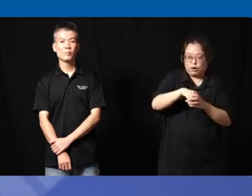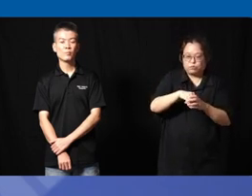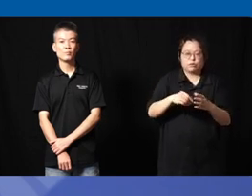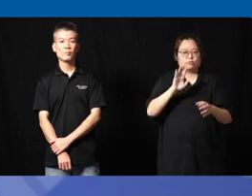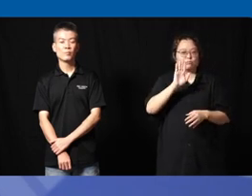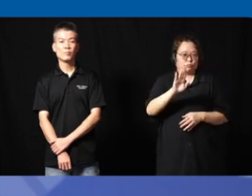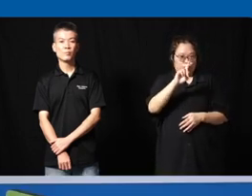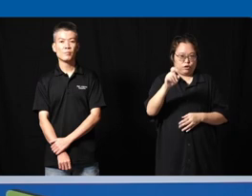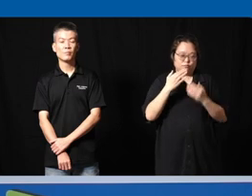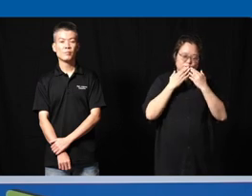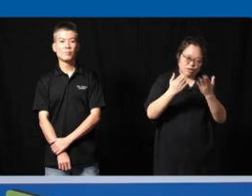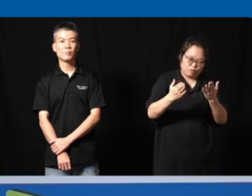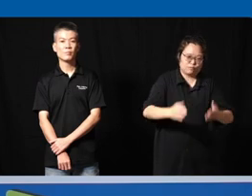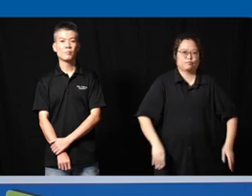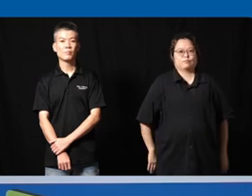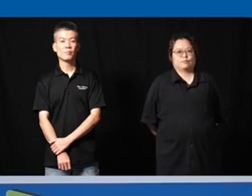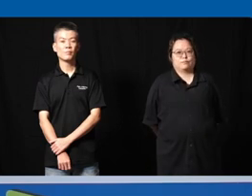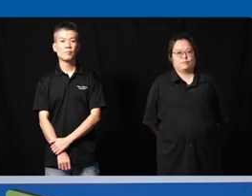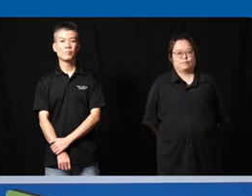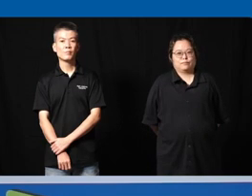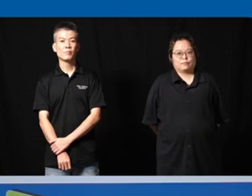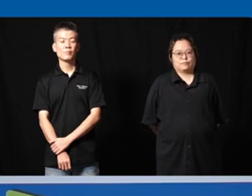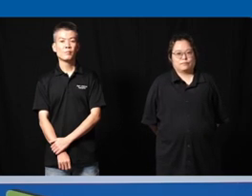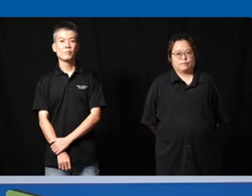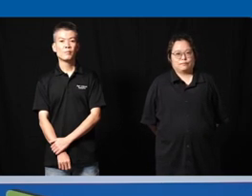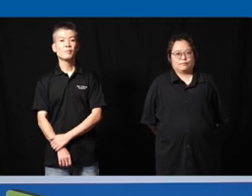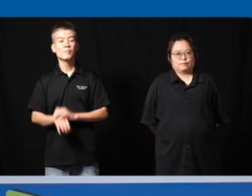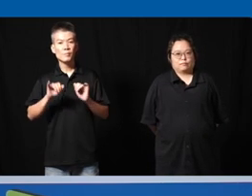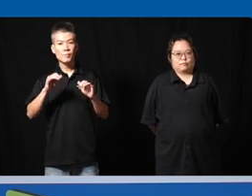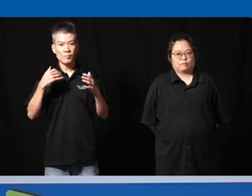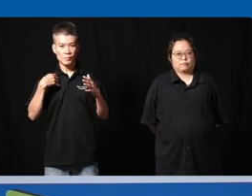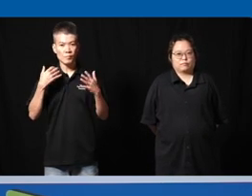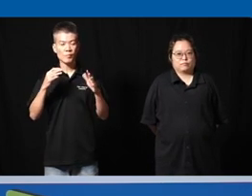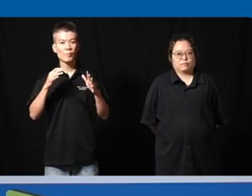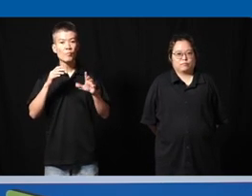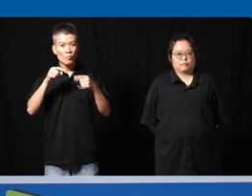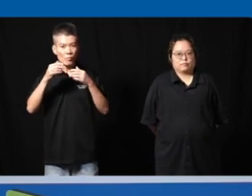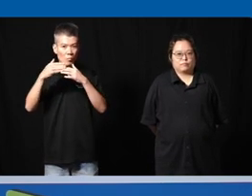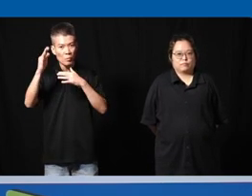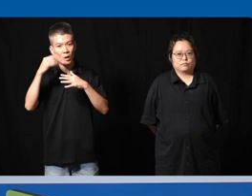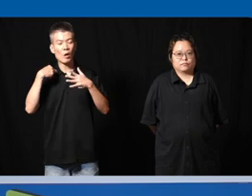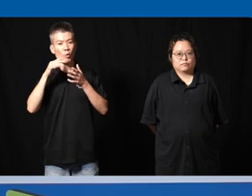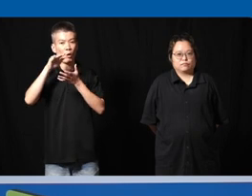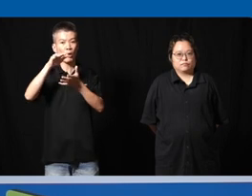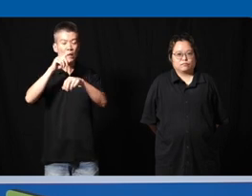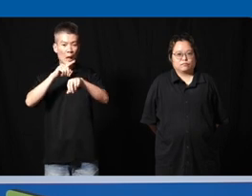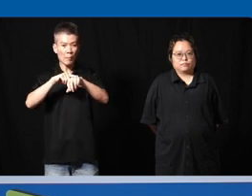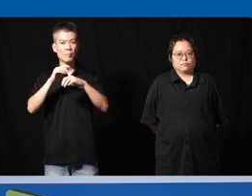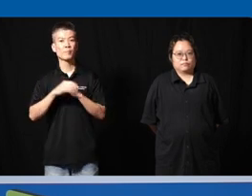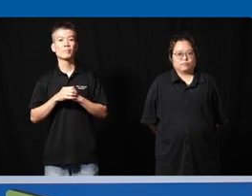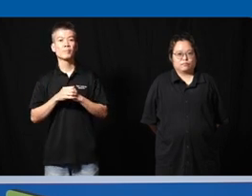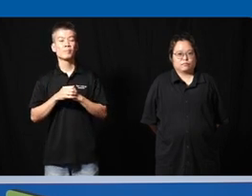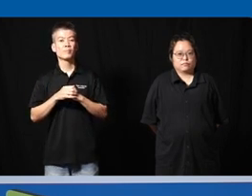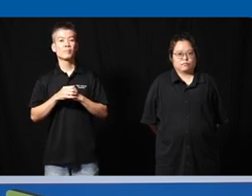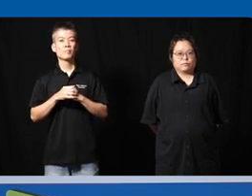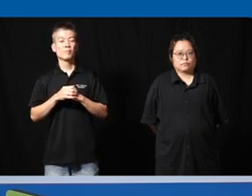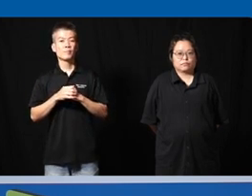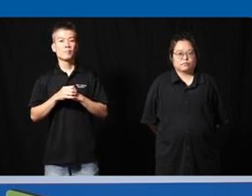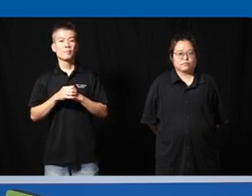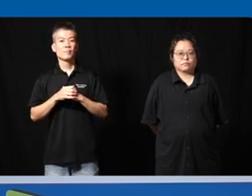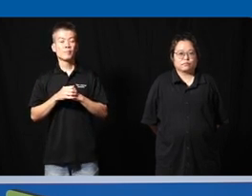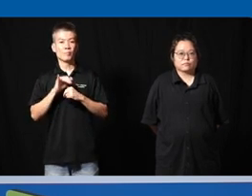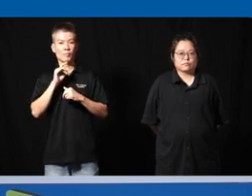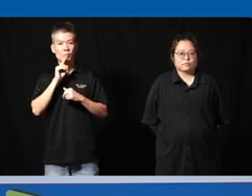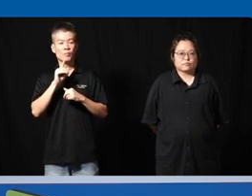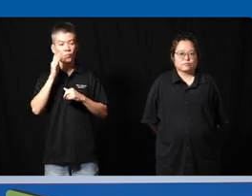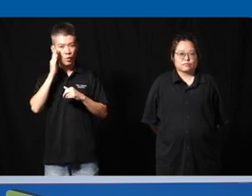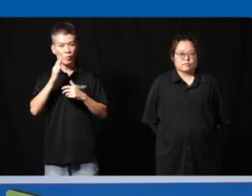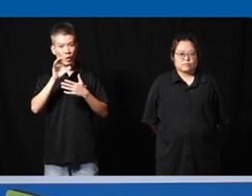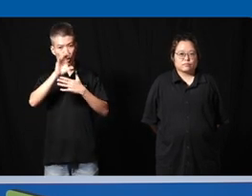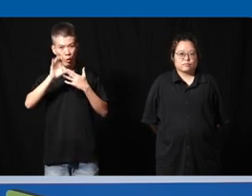question we have actually gone past our allocated time if uh so okay we'll we'll conclude yeah so